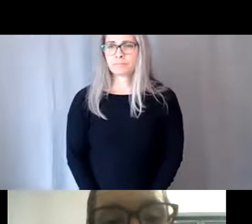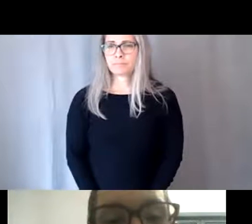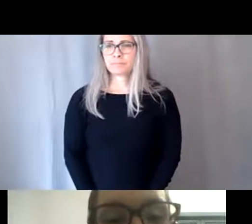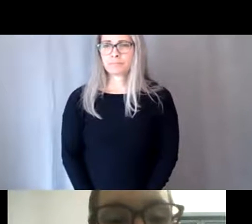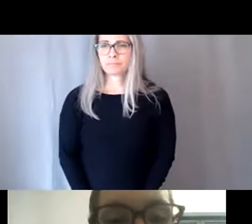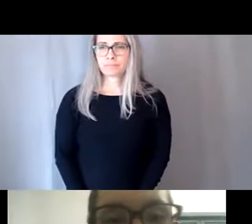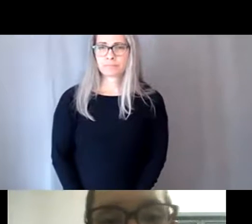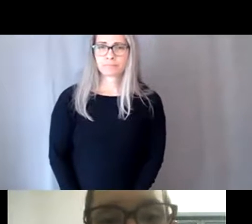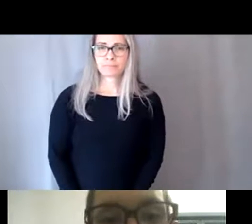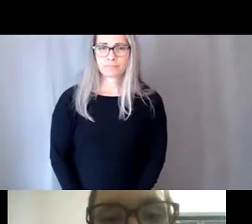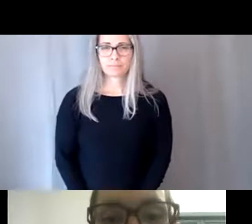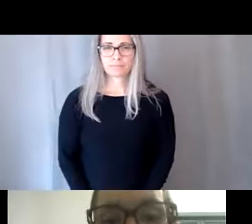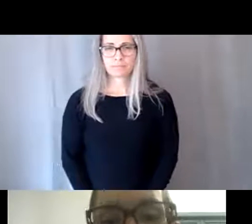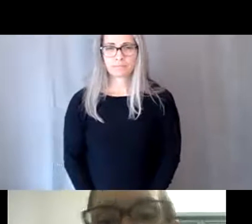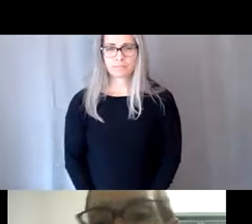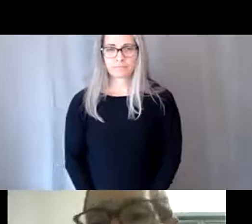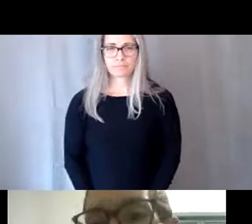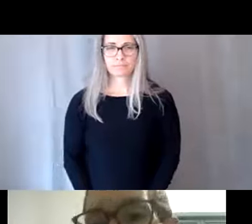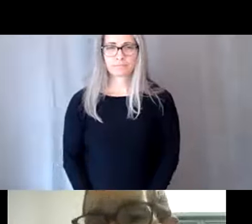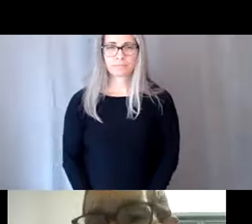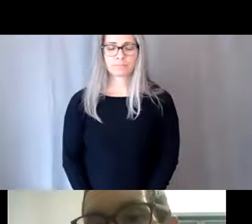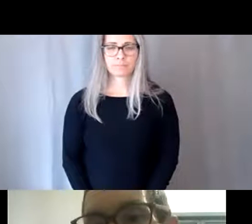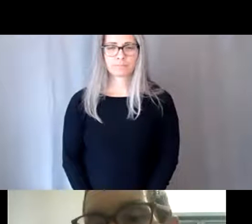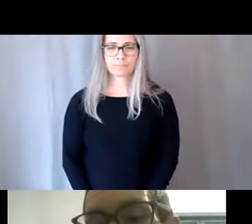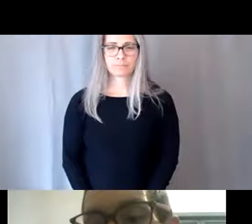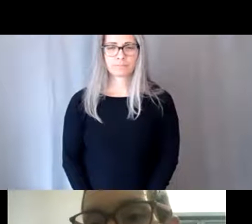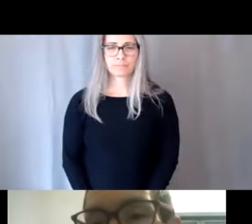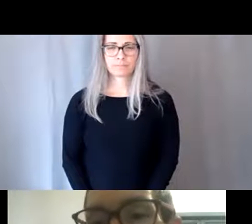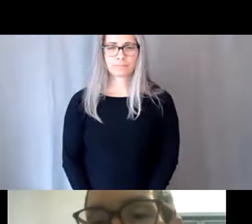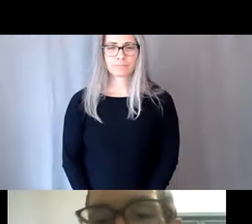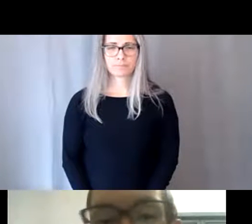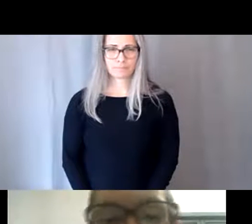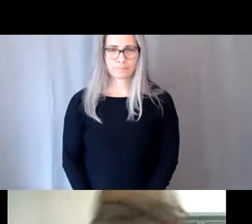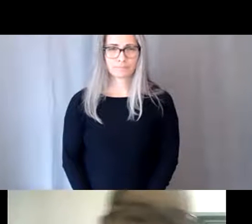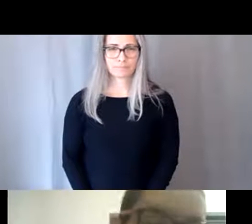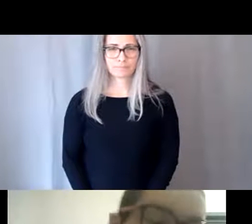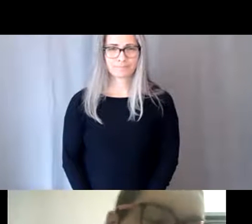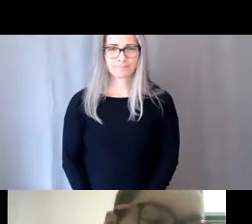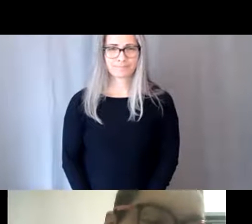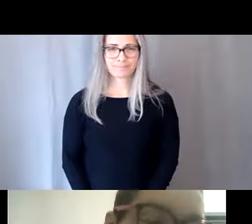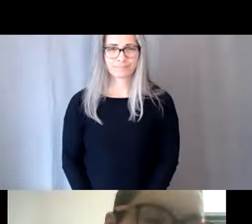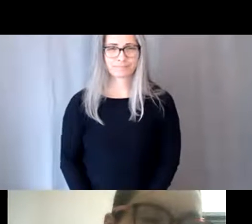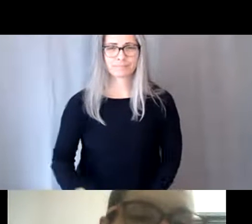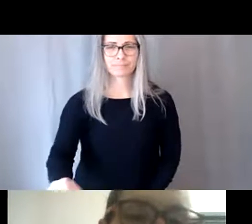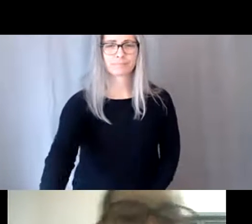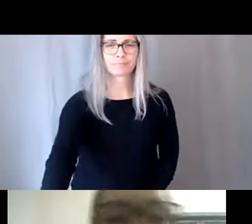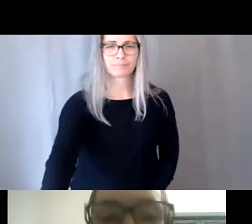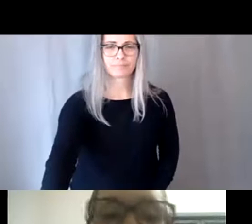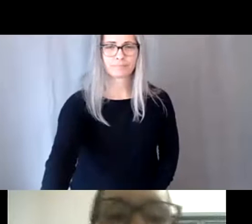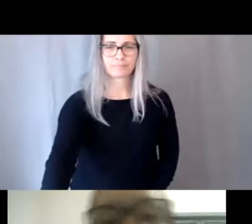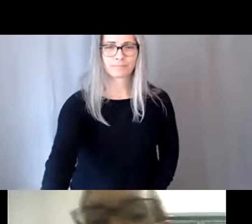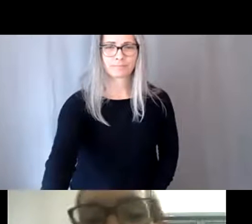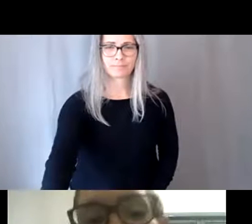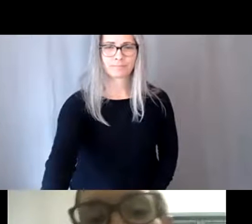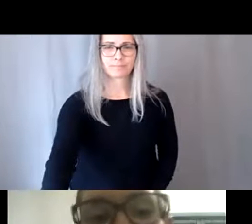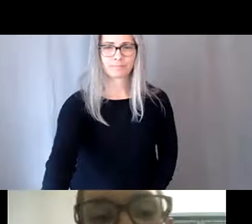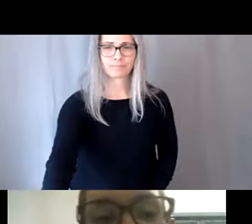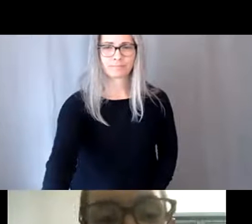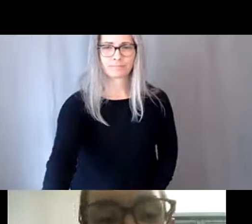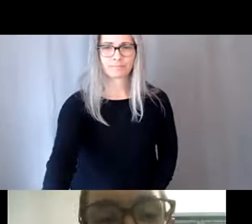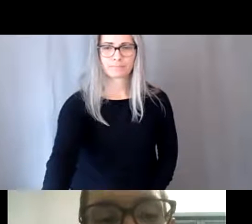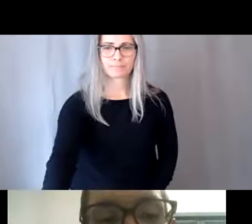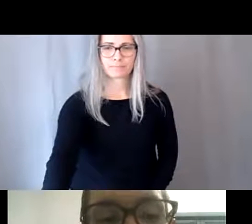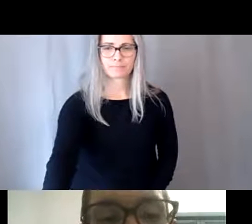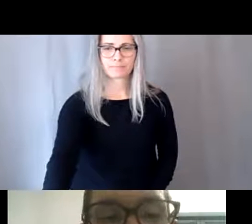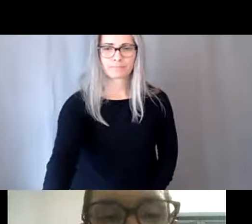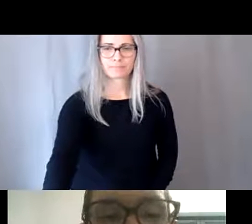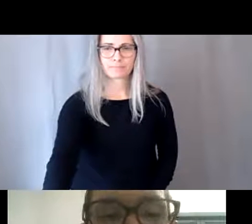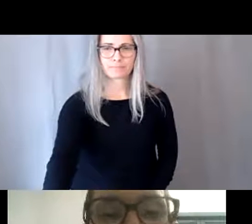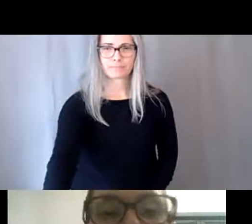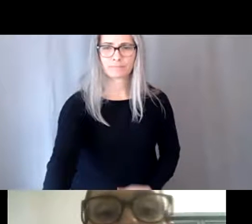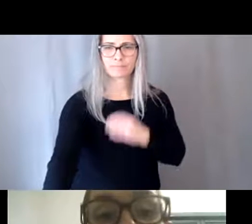and continuing my presentation